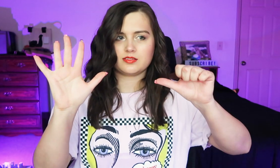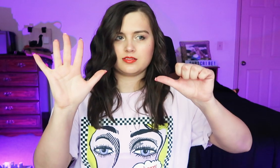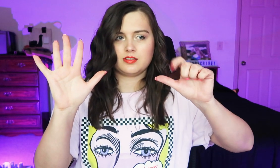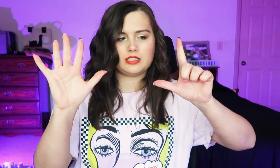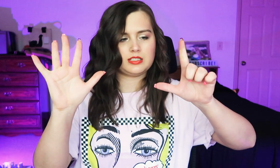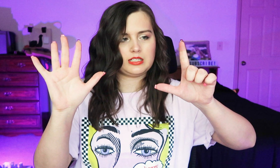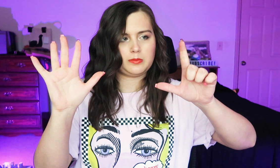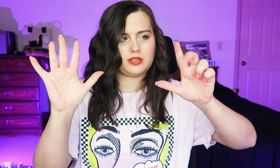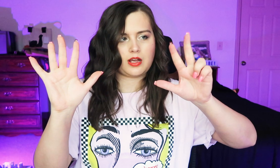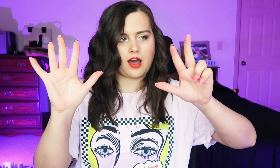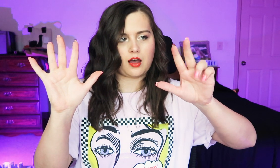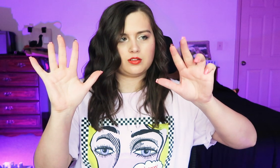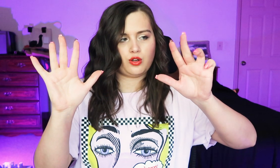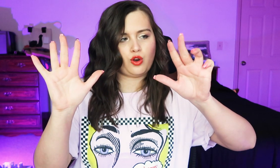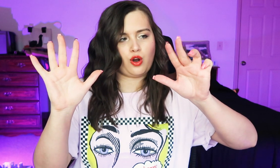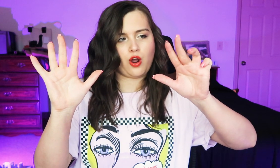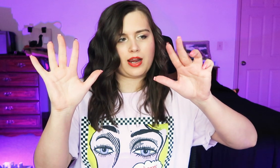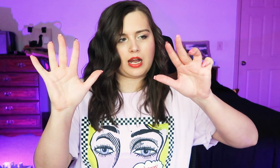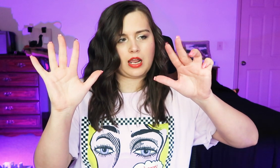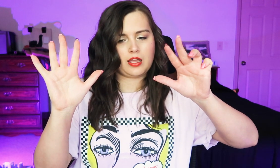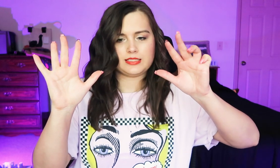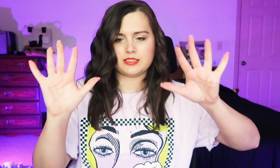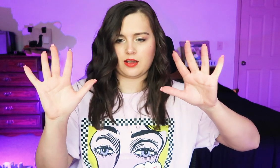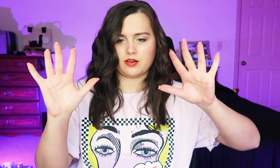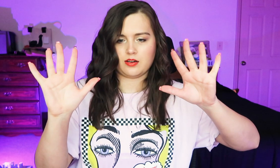6, 7, 8, 9, 10.